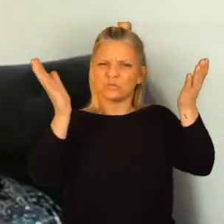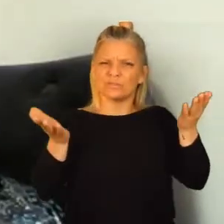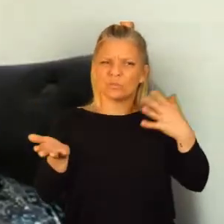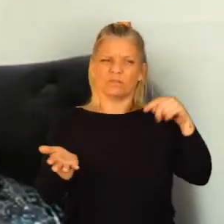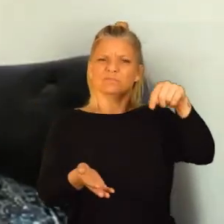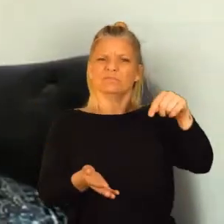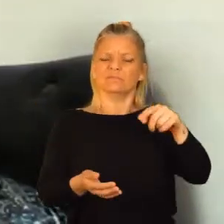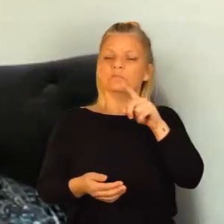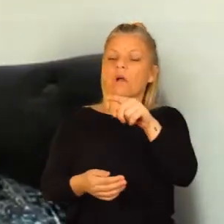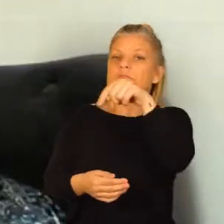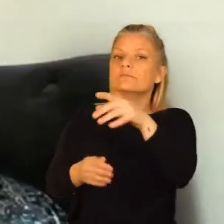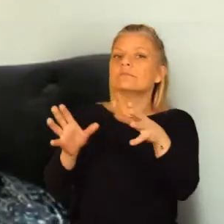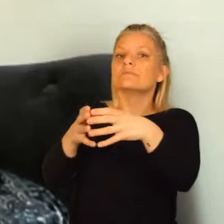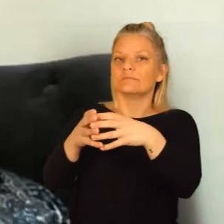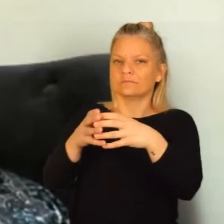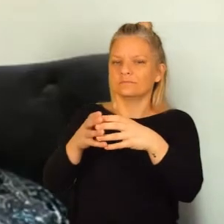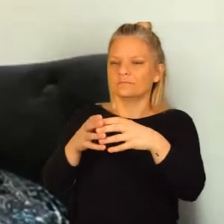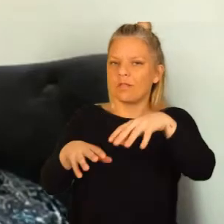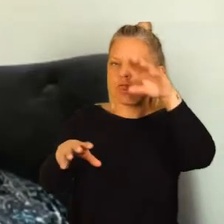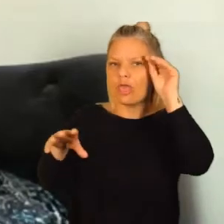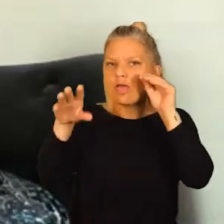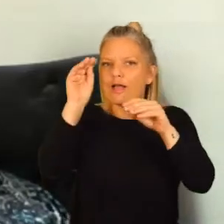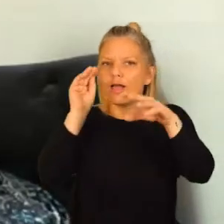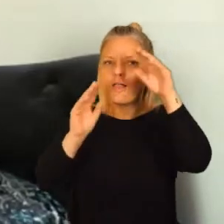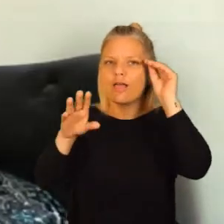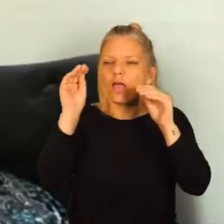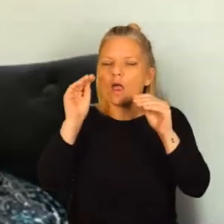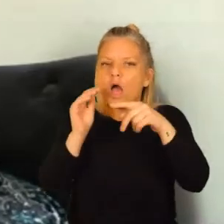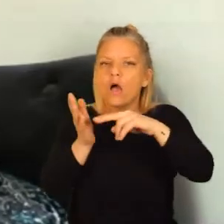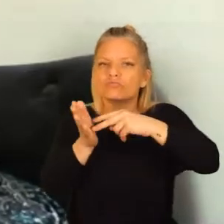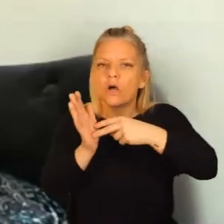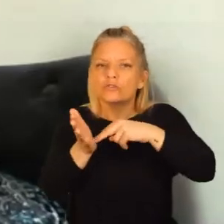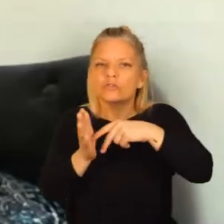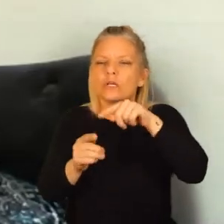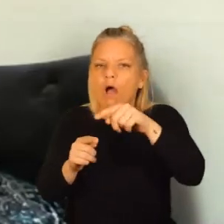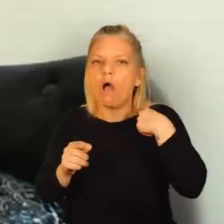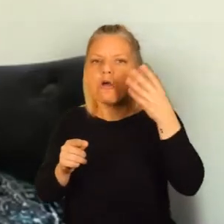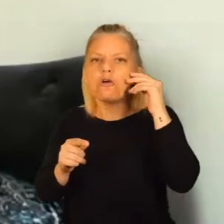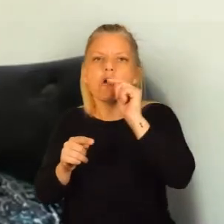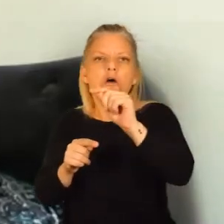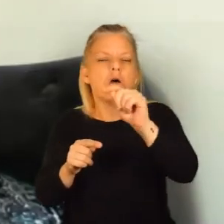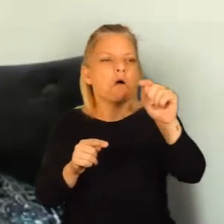mindfulness. I, you know, I just wanted to get rid of my voices um but it was in the peer support